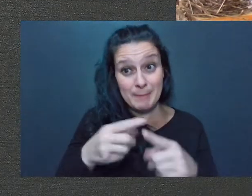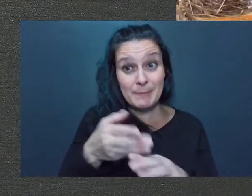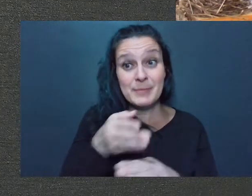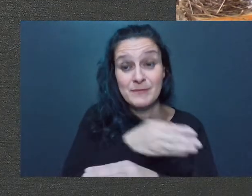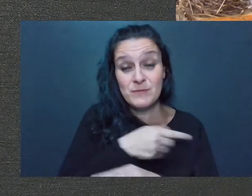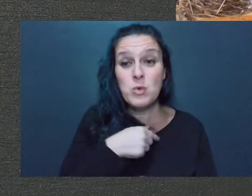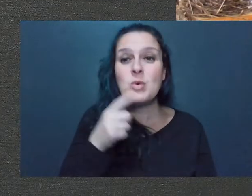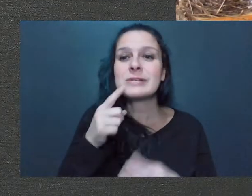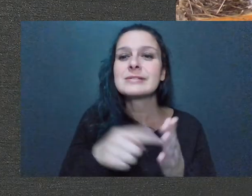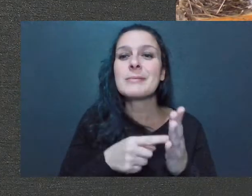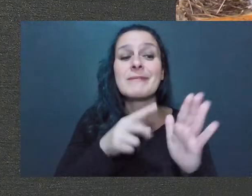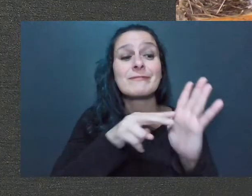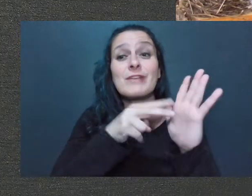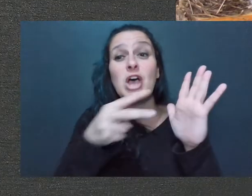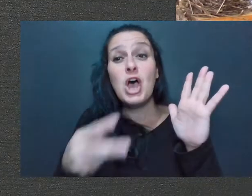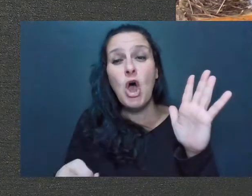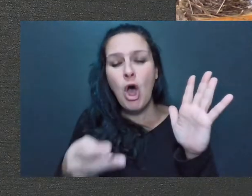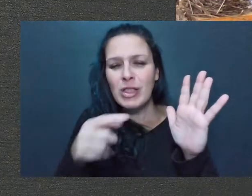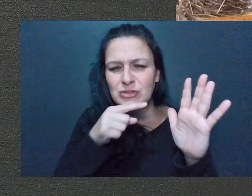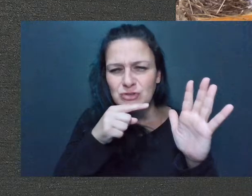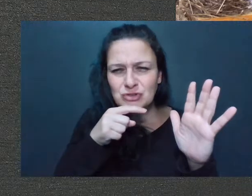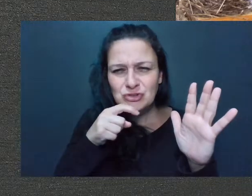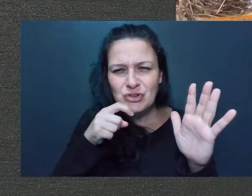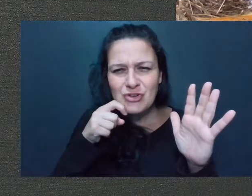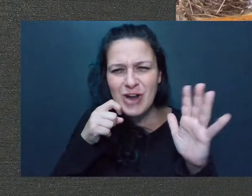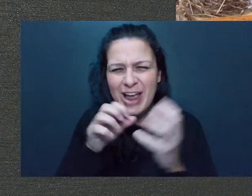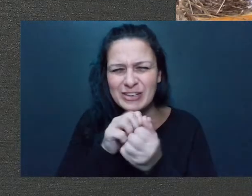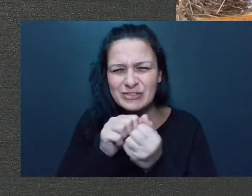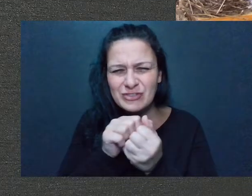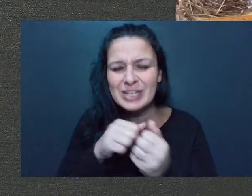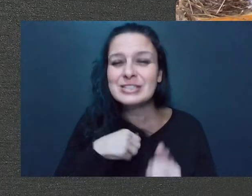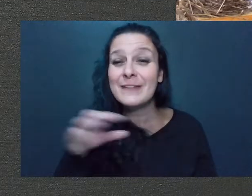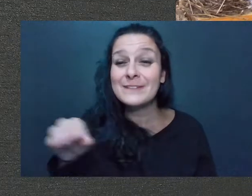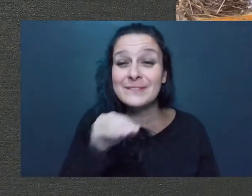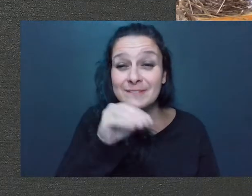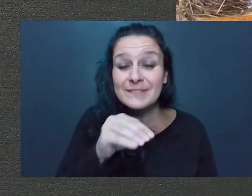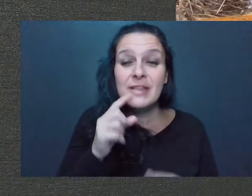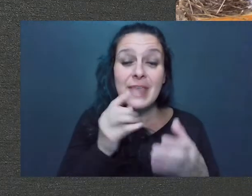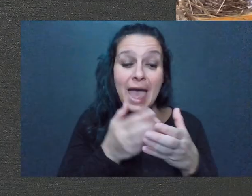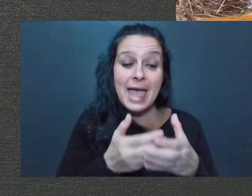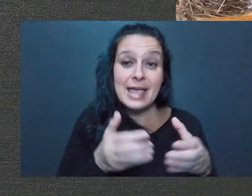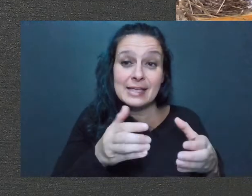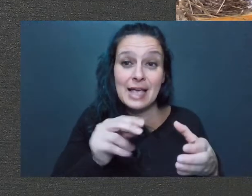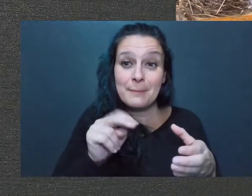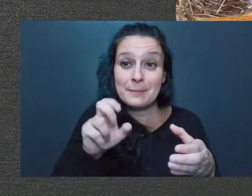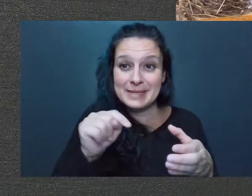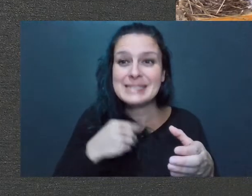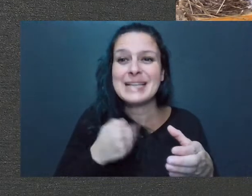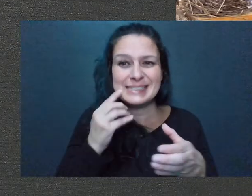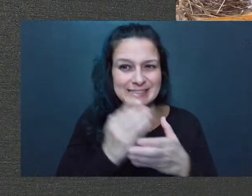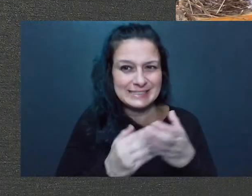in the nest that we were watching on there. The cup nest had some of these in it.